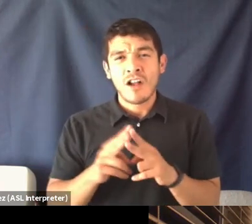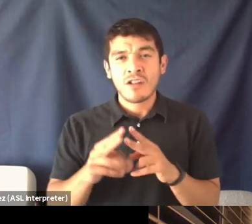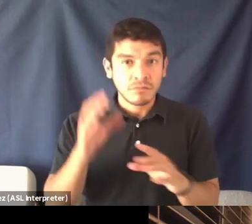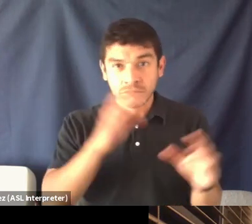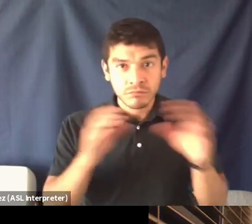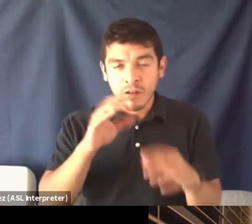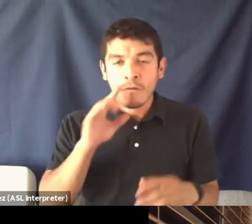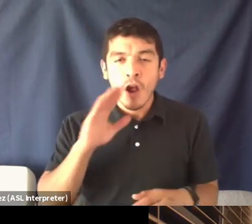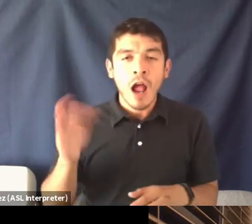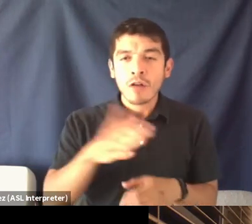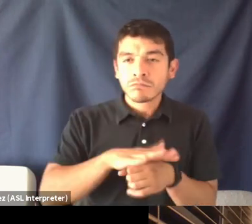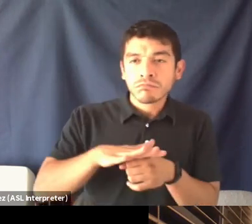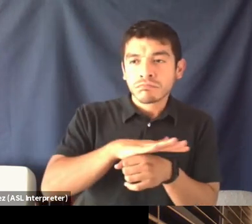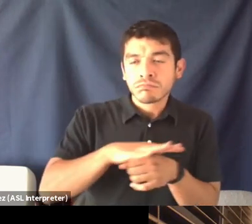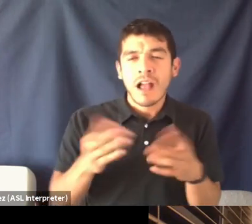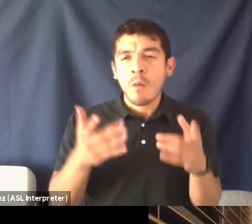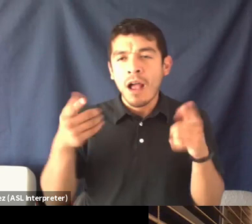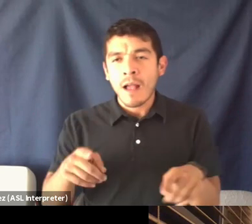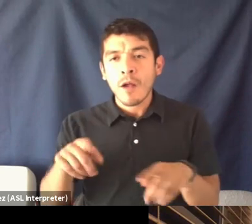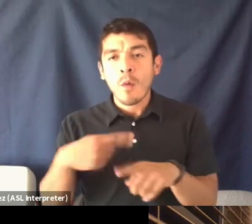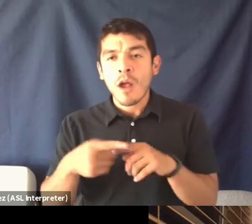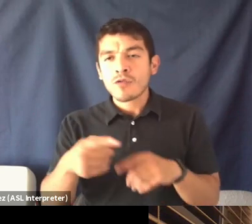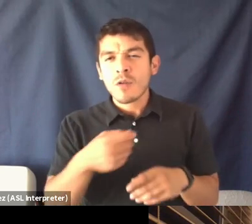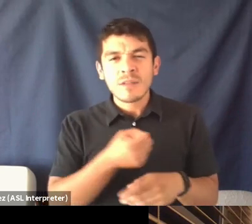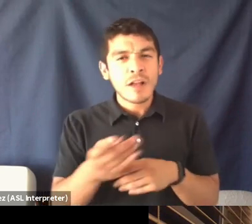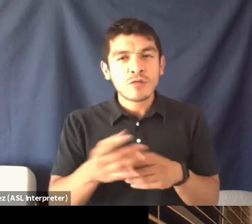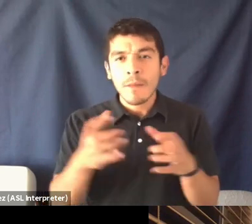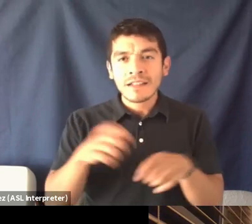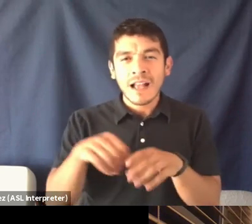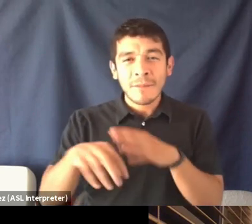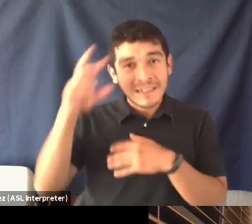and what happens when you spend too much time in the sun, how it kinda melts away your brain